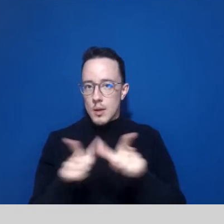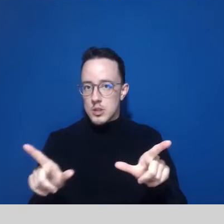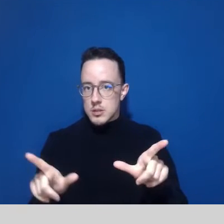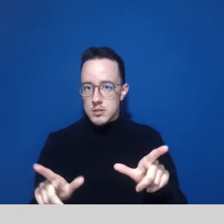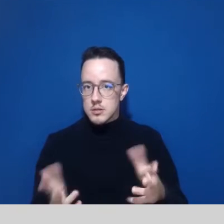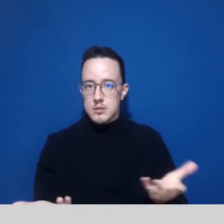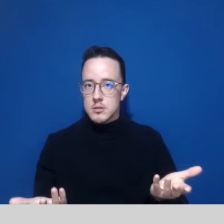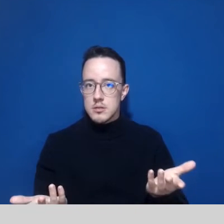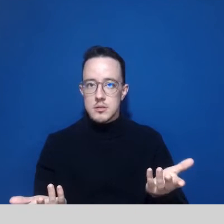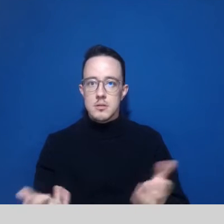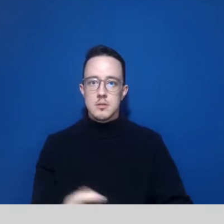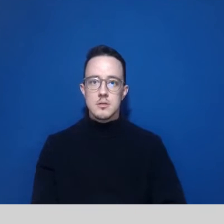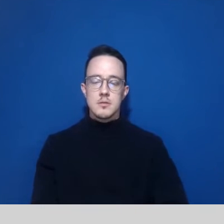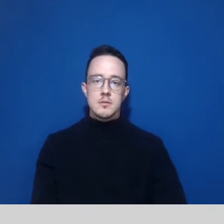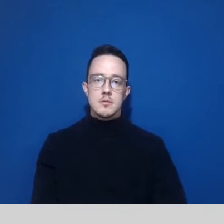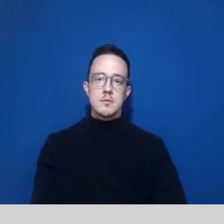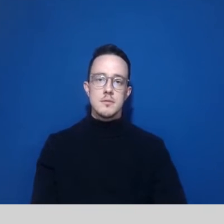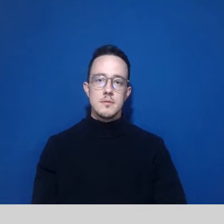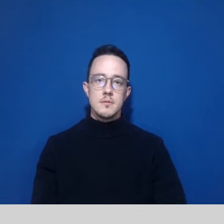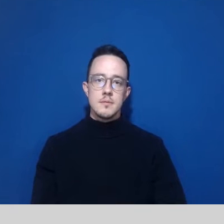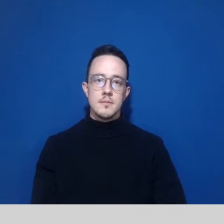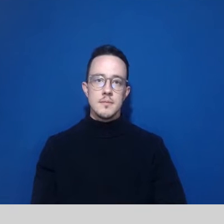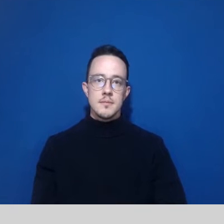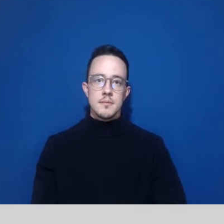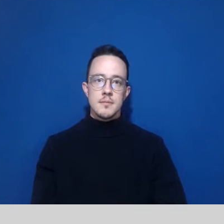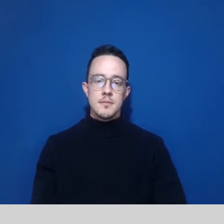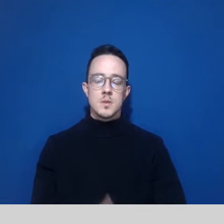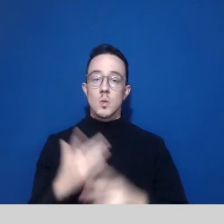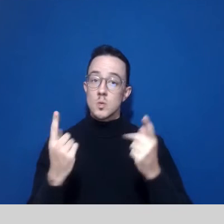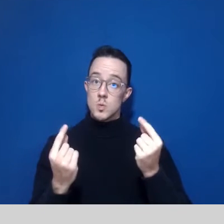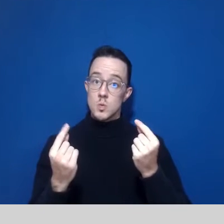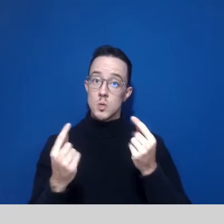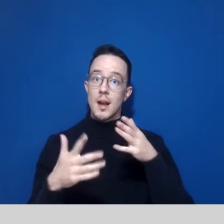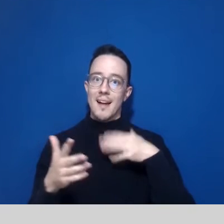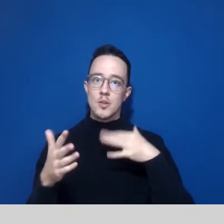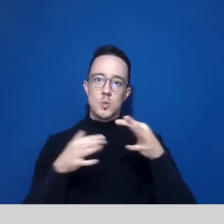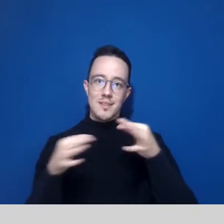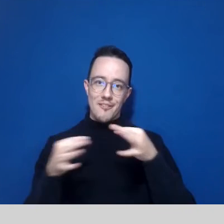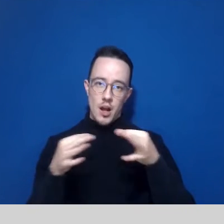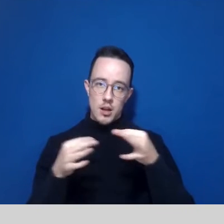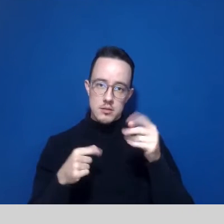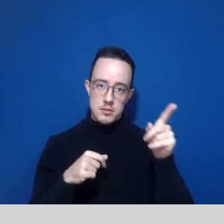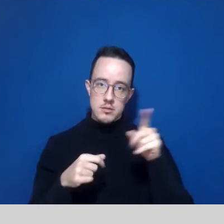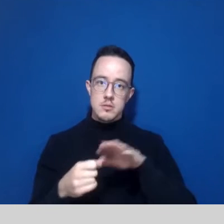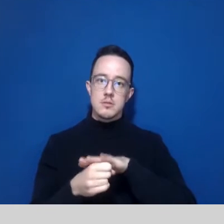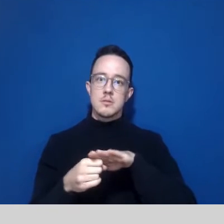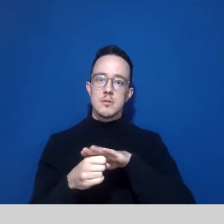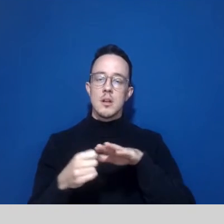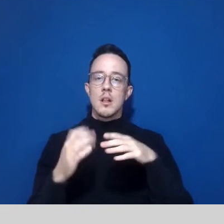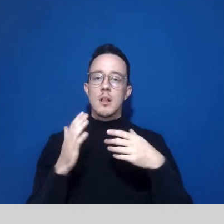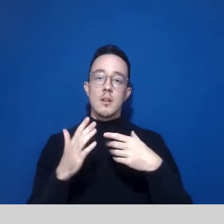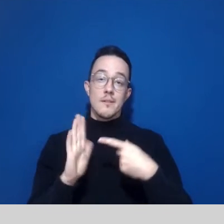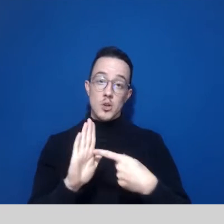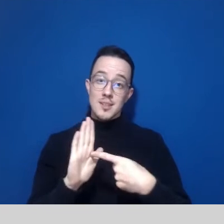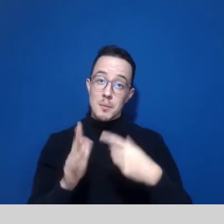which does not work for most languages. If you have to define a locale.